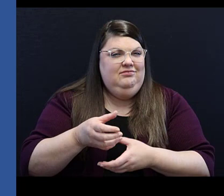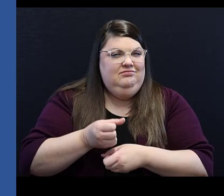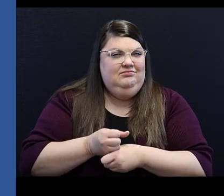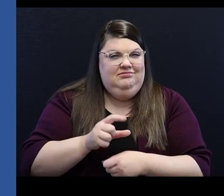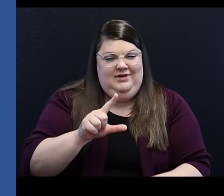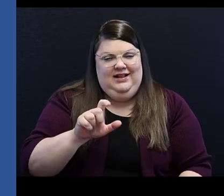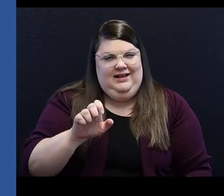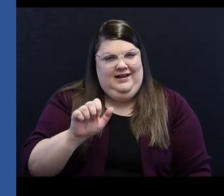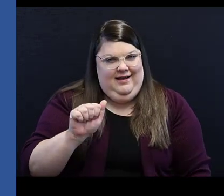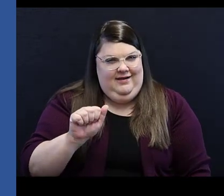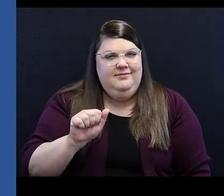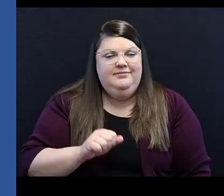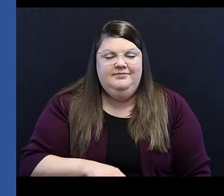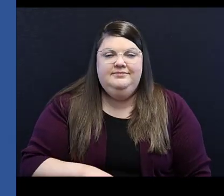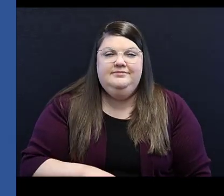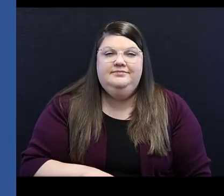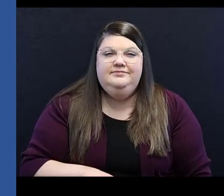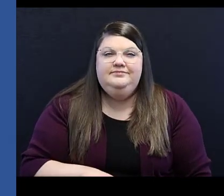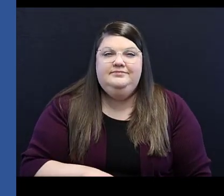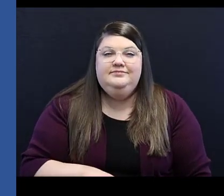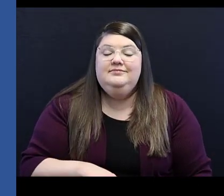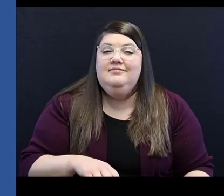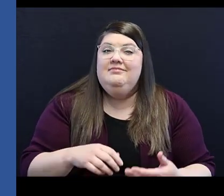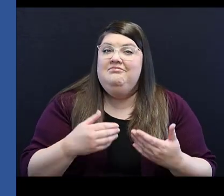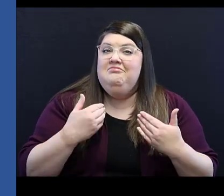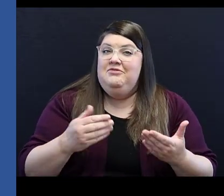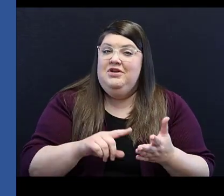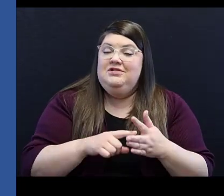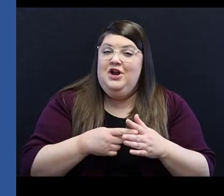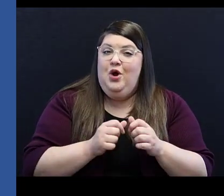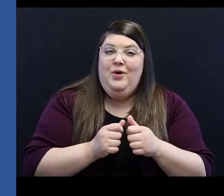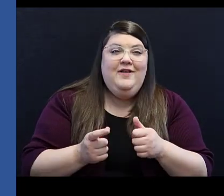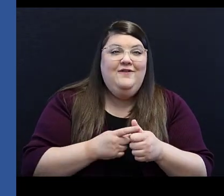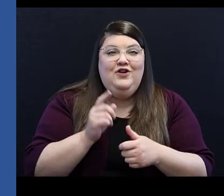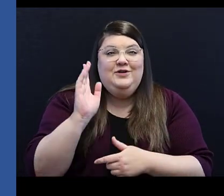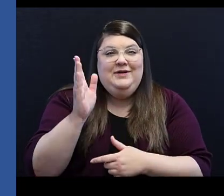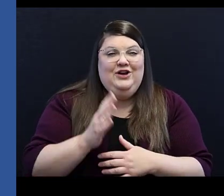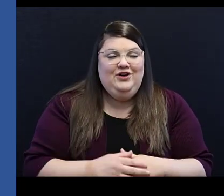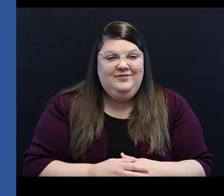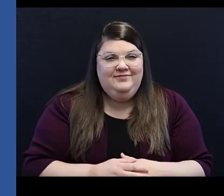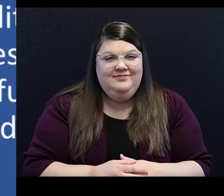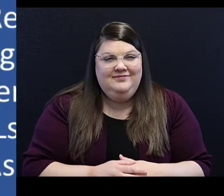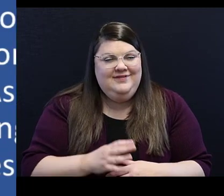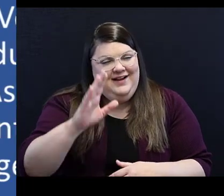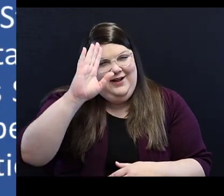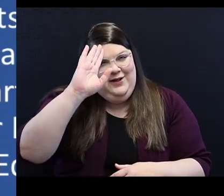Let’s get things started with our first speaker. Corinna Stiles: Hello!